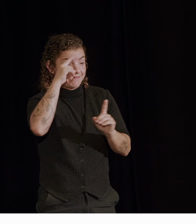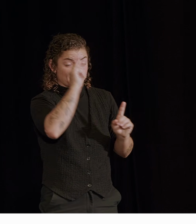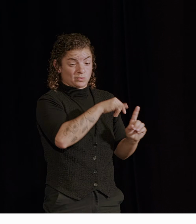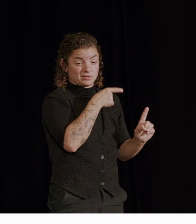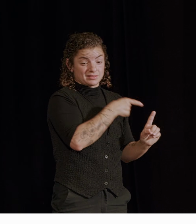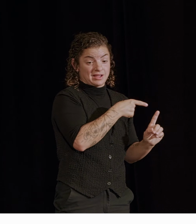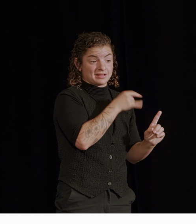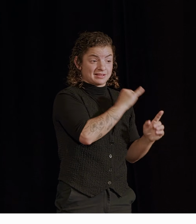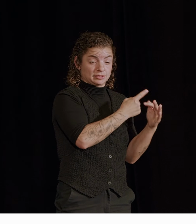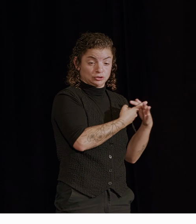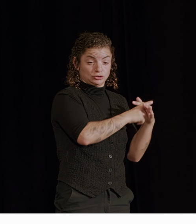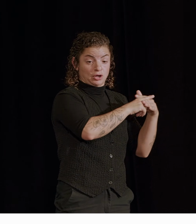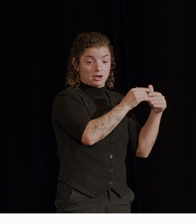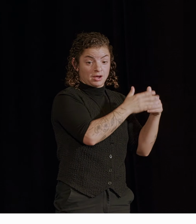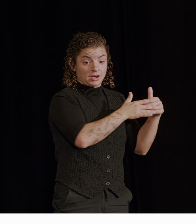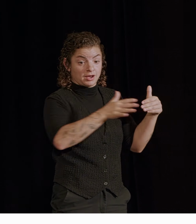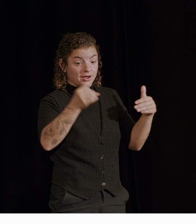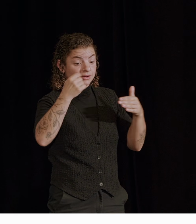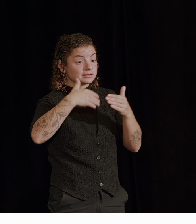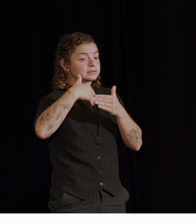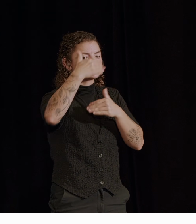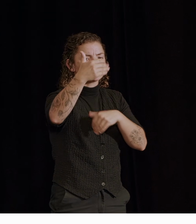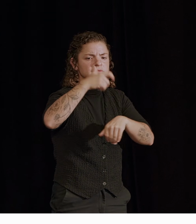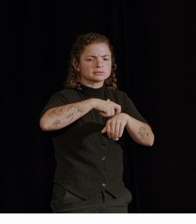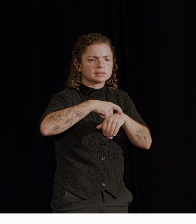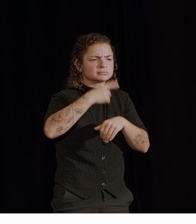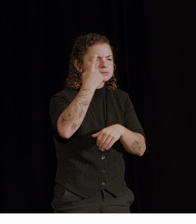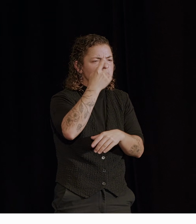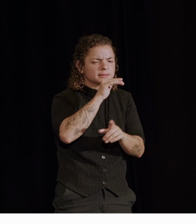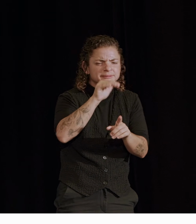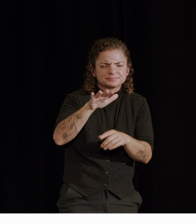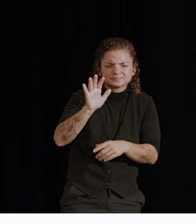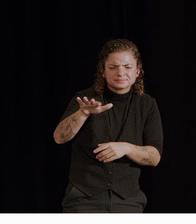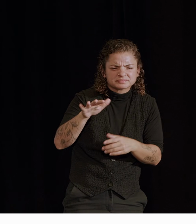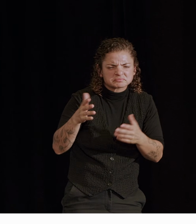think the next time someone asks one of you, well, that sounds like a nice thing to do,